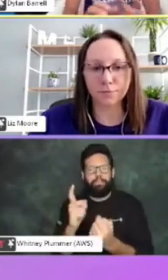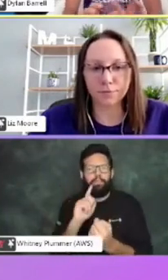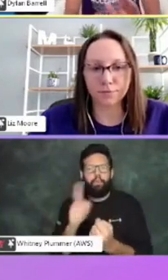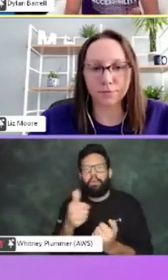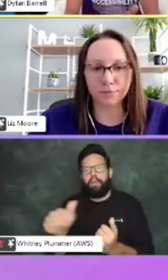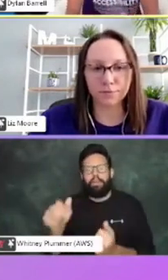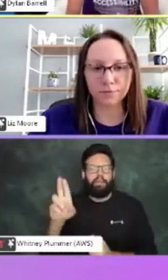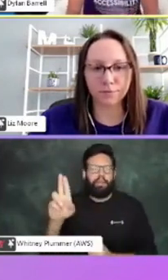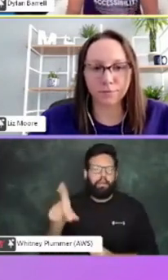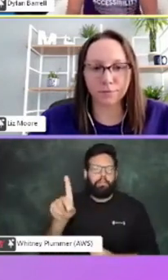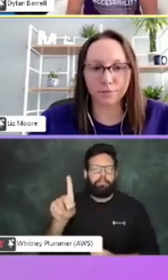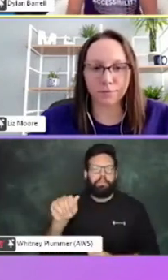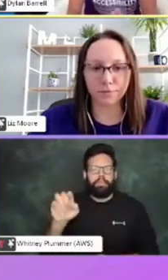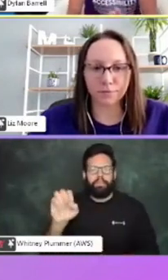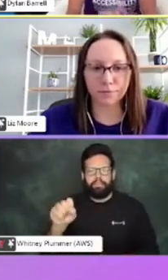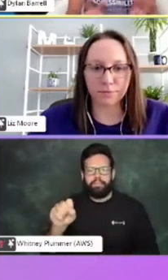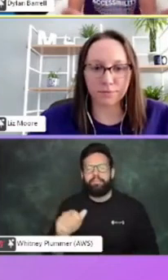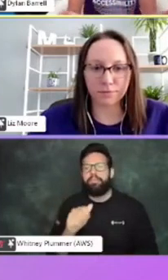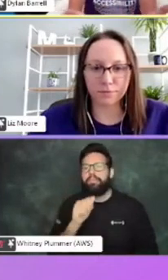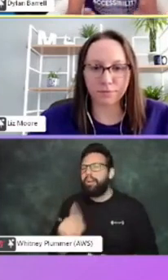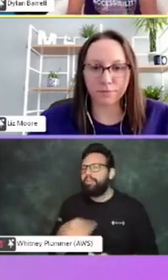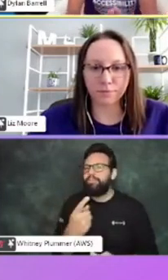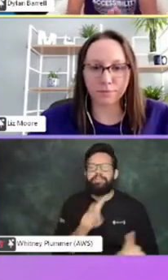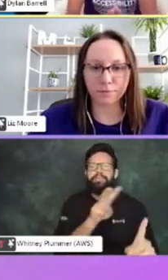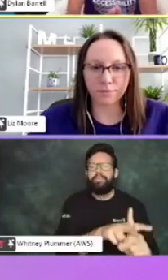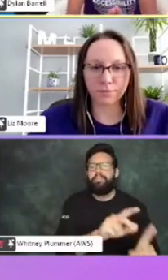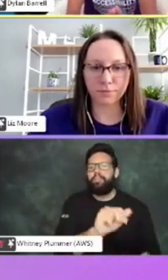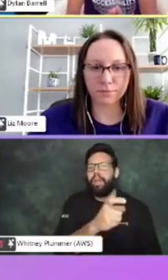this is not just for axe Monitor, this is for all axe products,